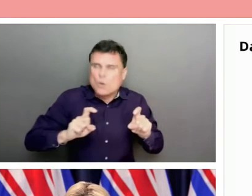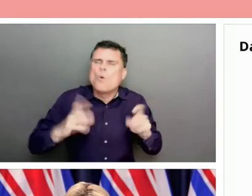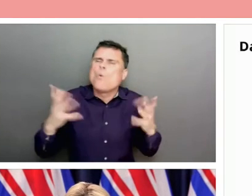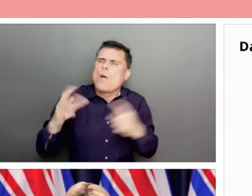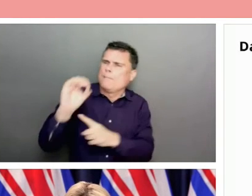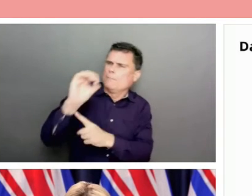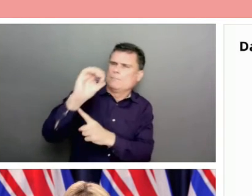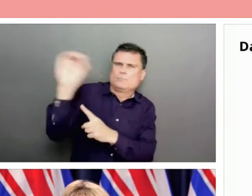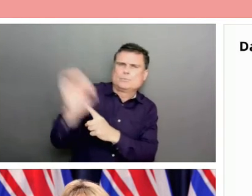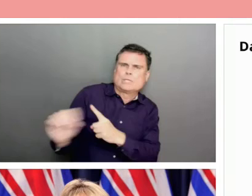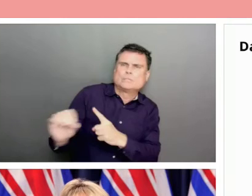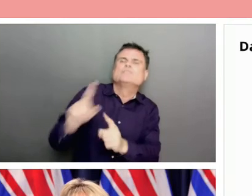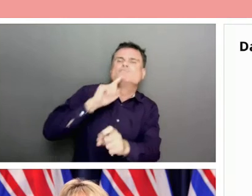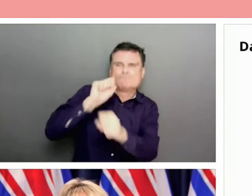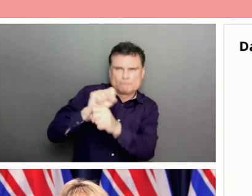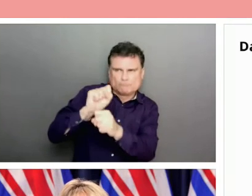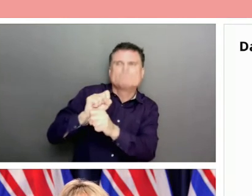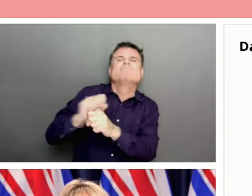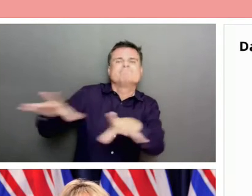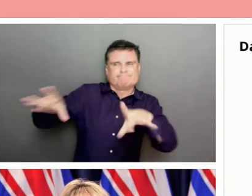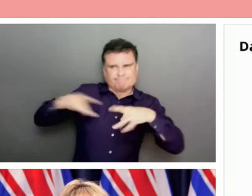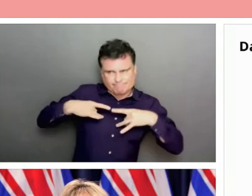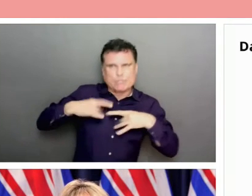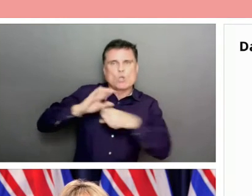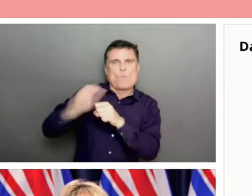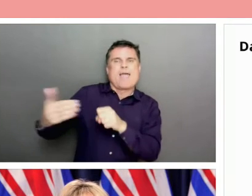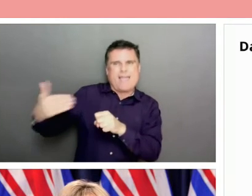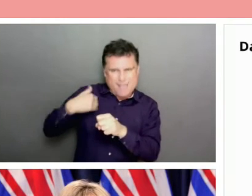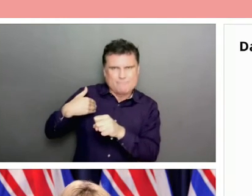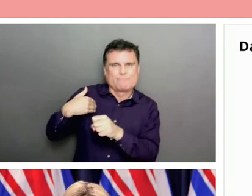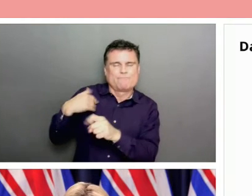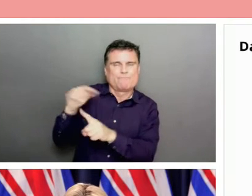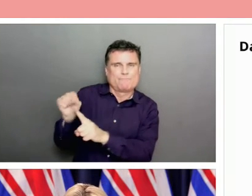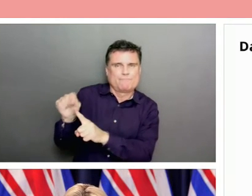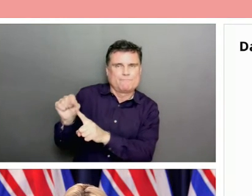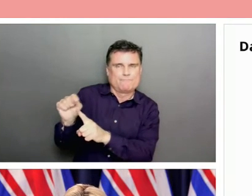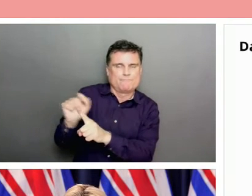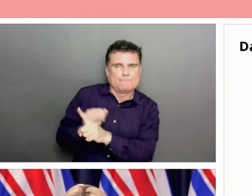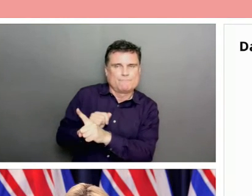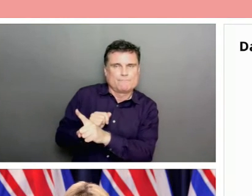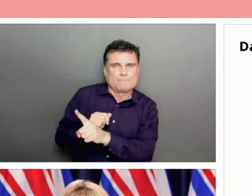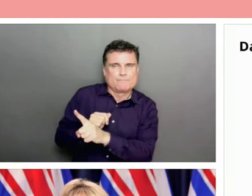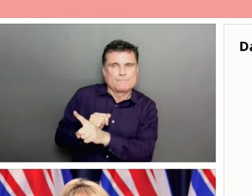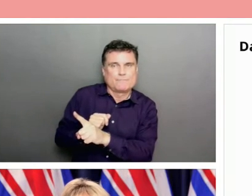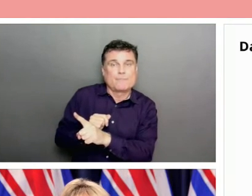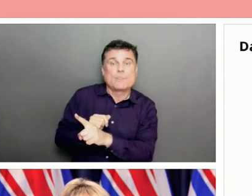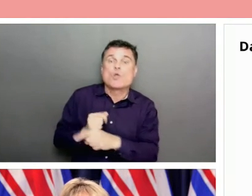test positive. So the different colours represent the per cent of tests that are positive.